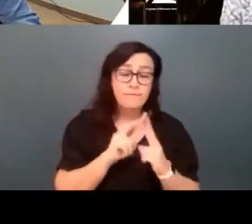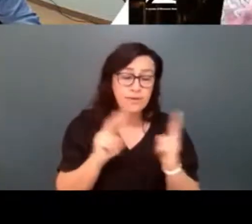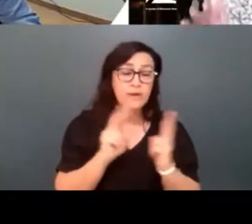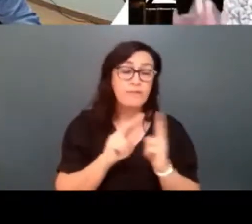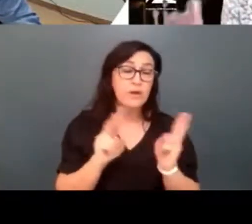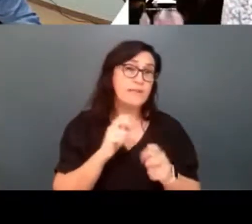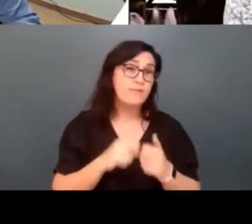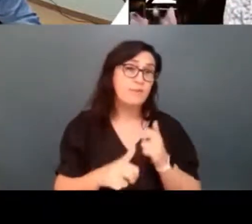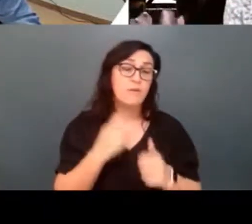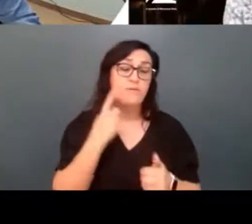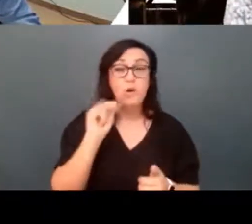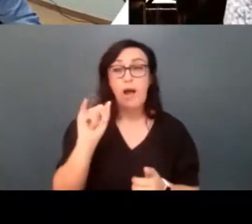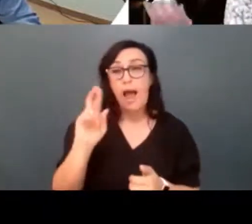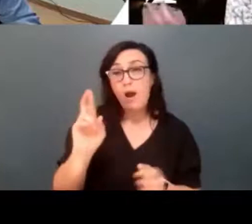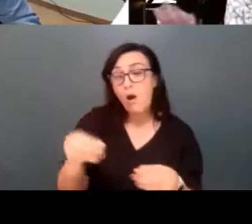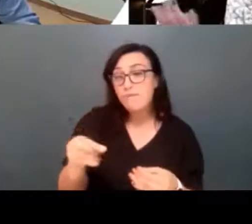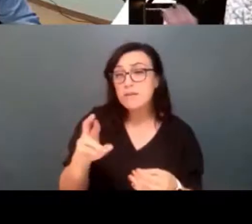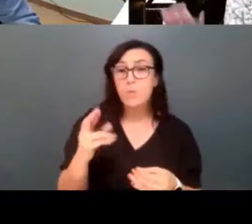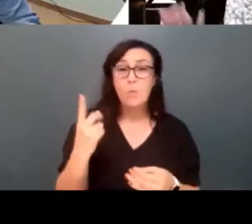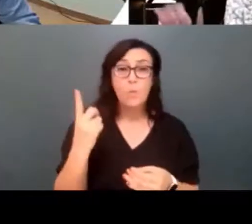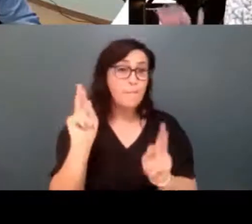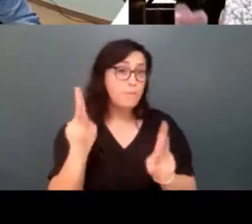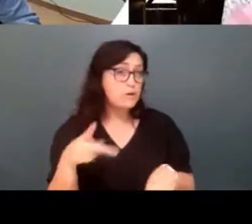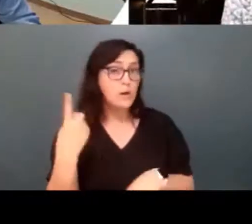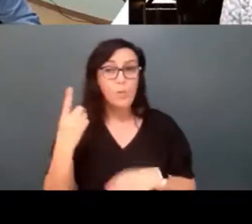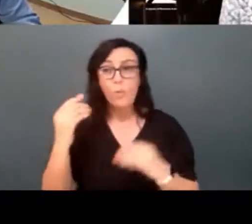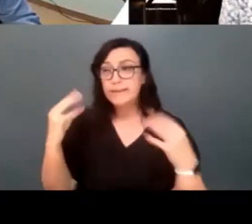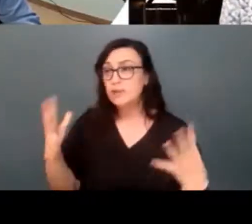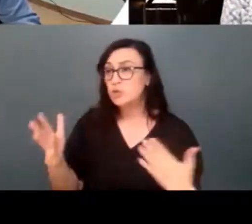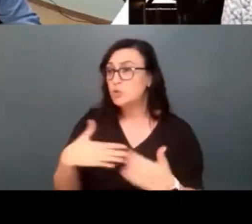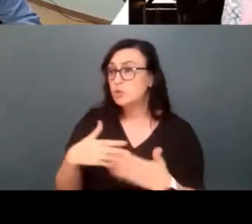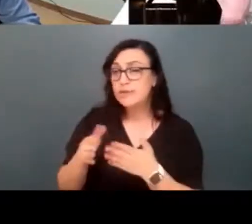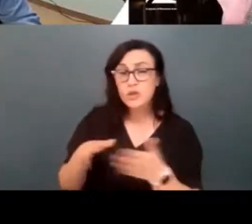any one person and one faculty member in general, to say,